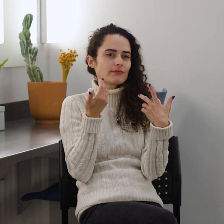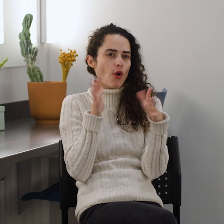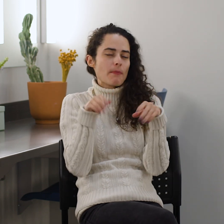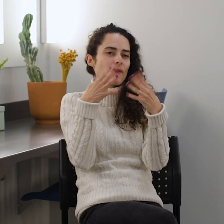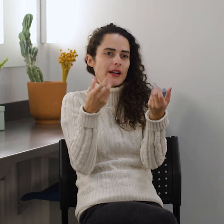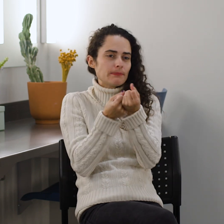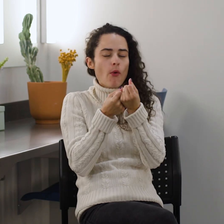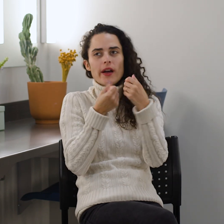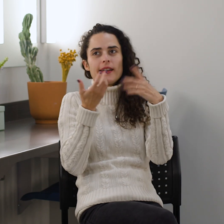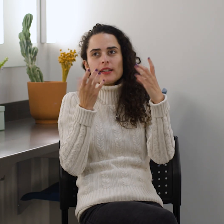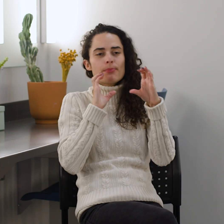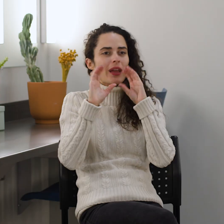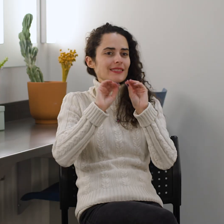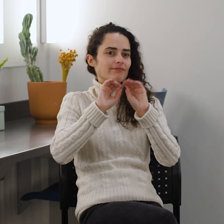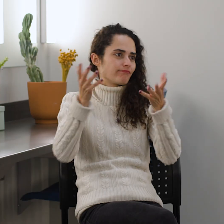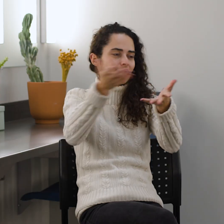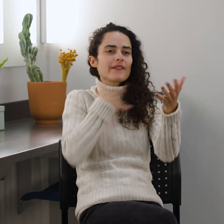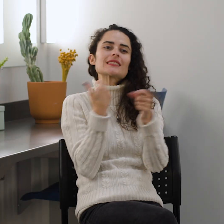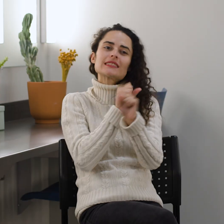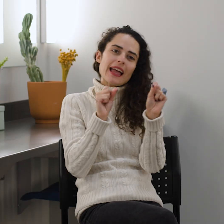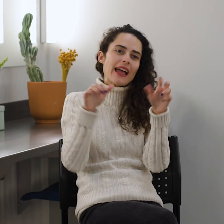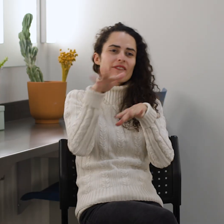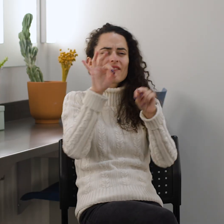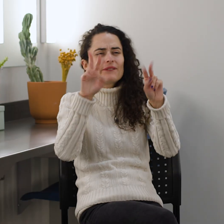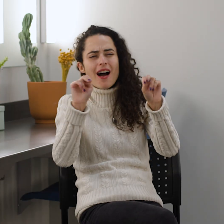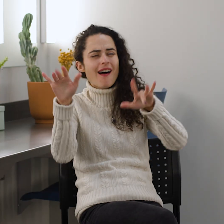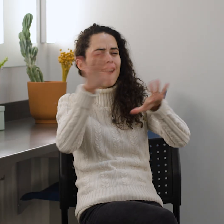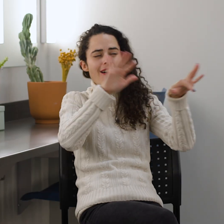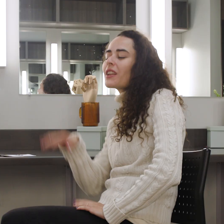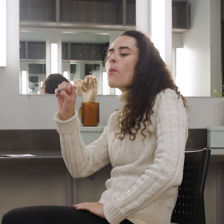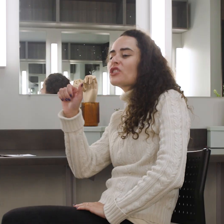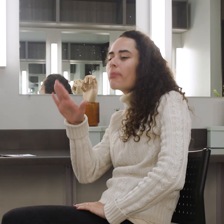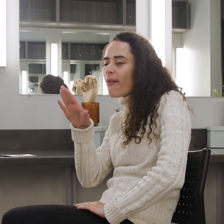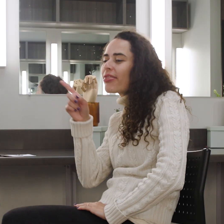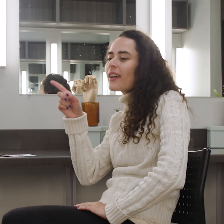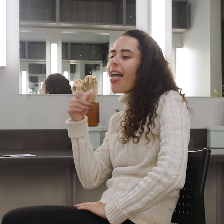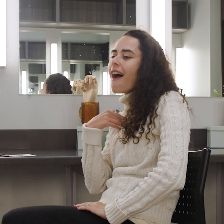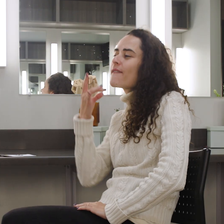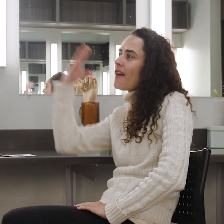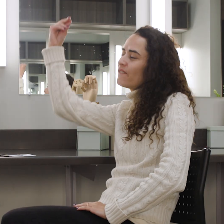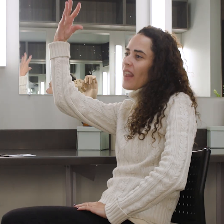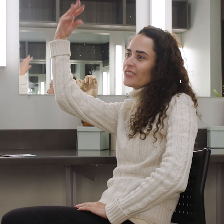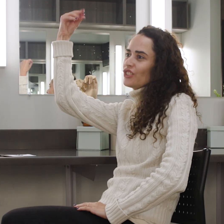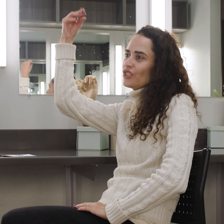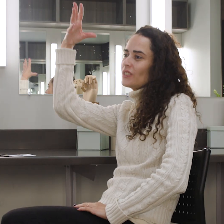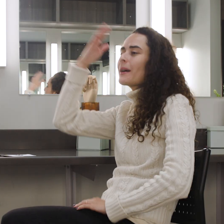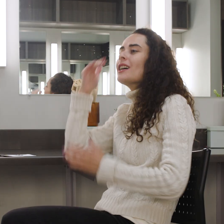Support was provided and it was a safe, fun environment. For Switched at Birth, they also had a light that would flash when they started filming.